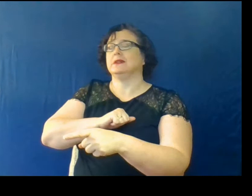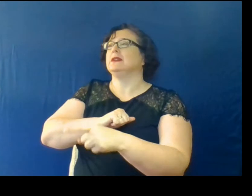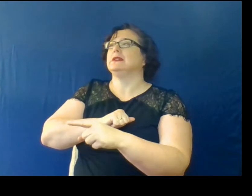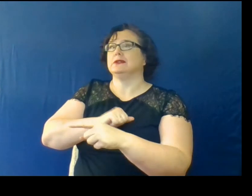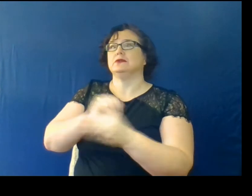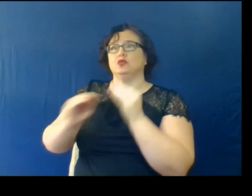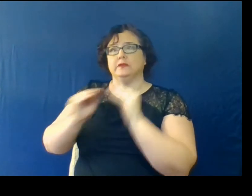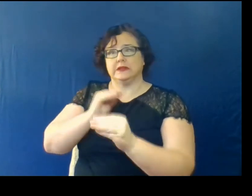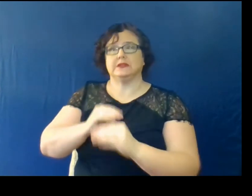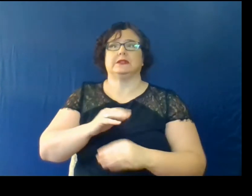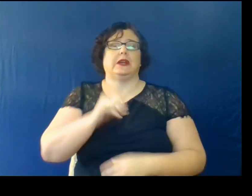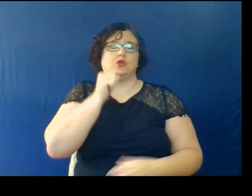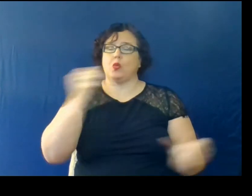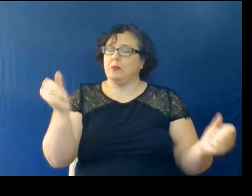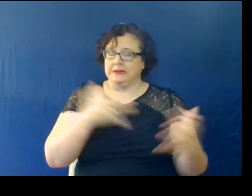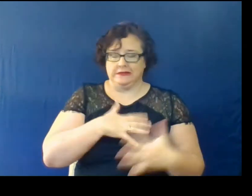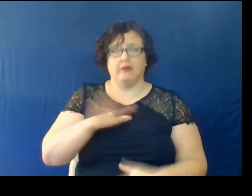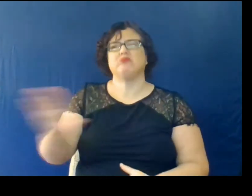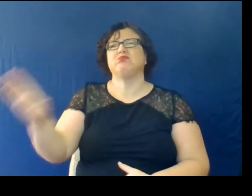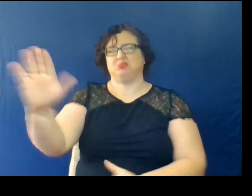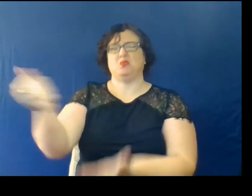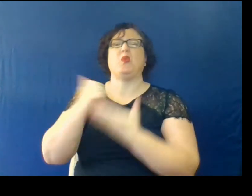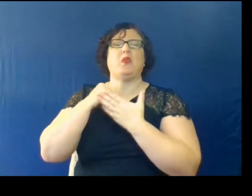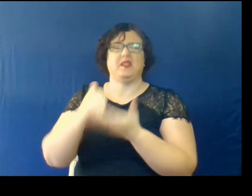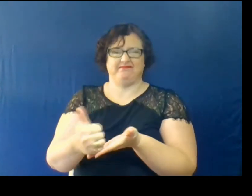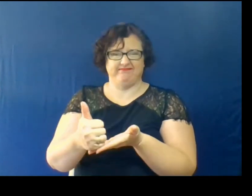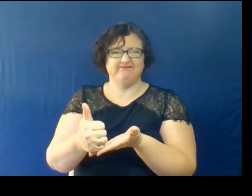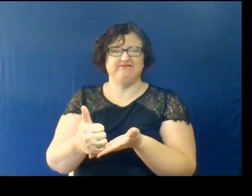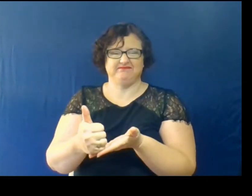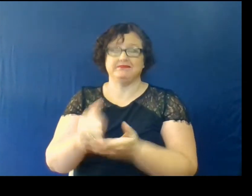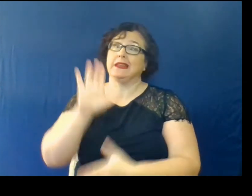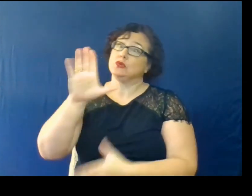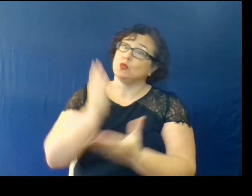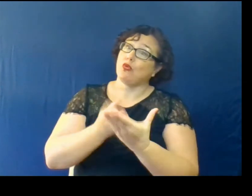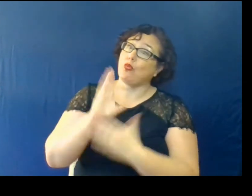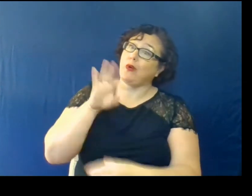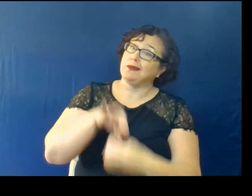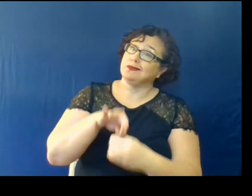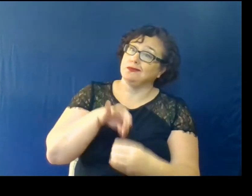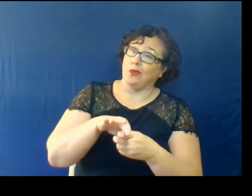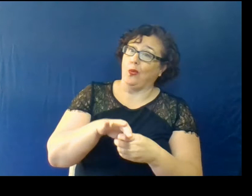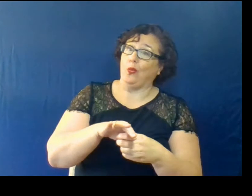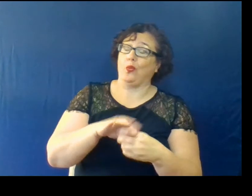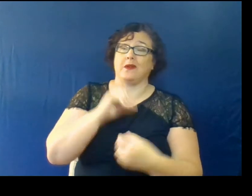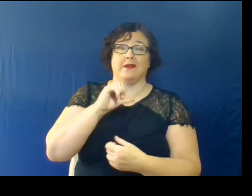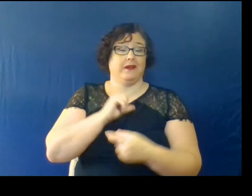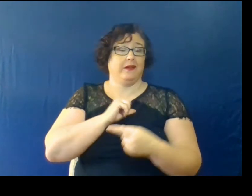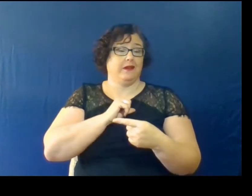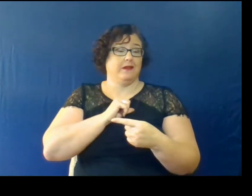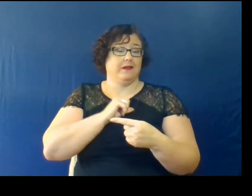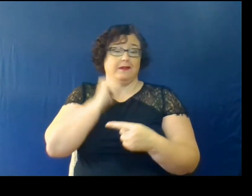they will help you because it's your right. It's not something that you're doing for fun. It's a